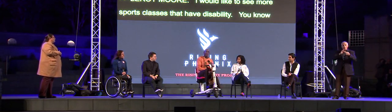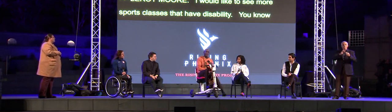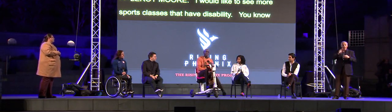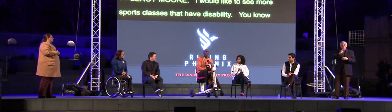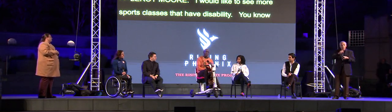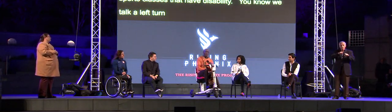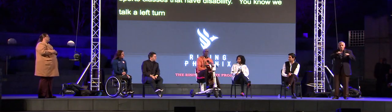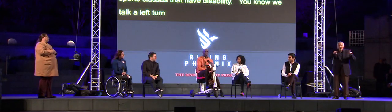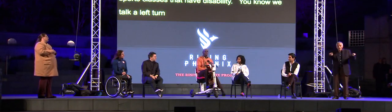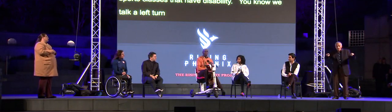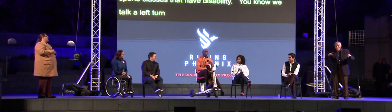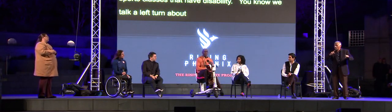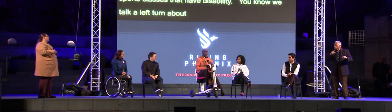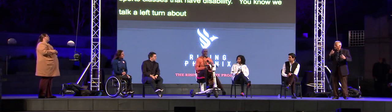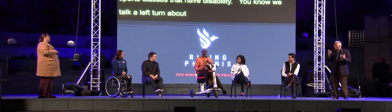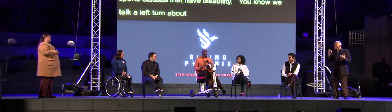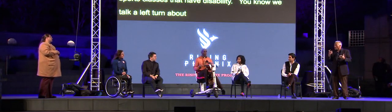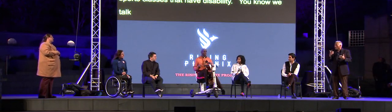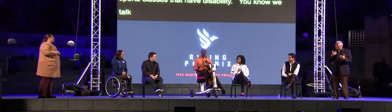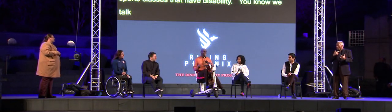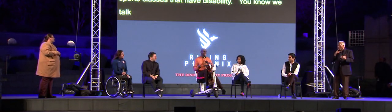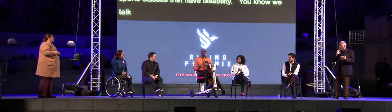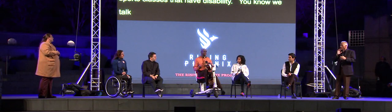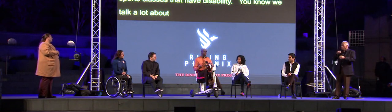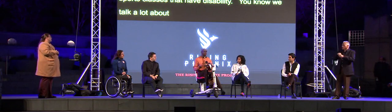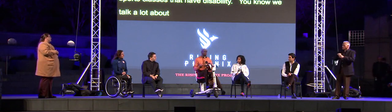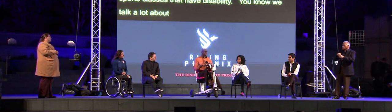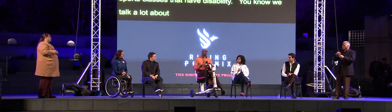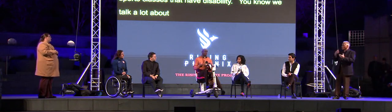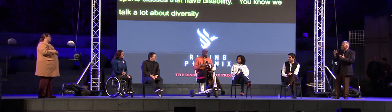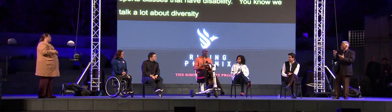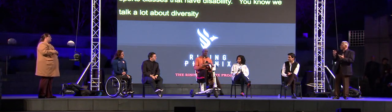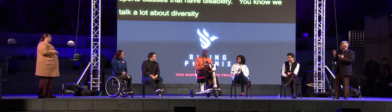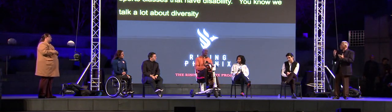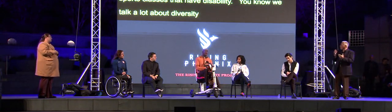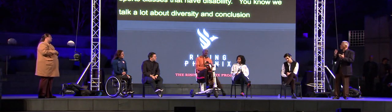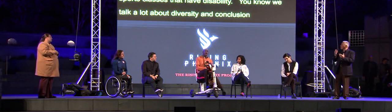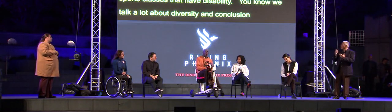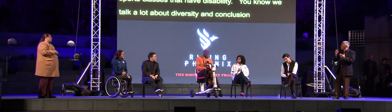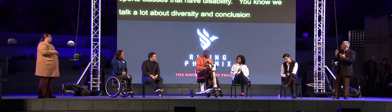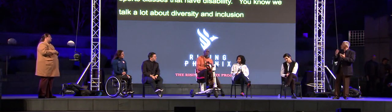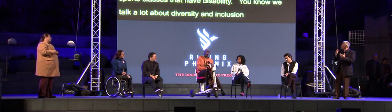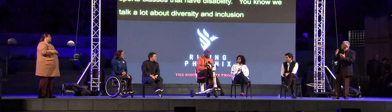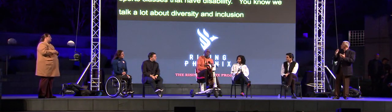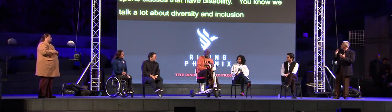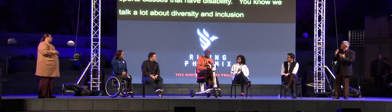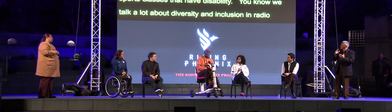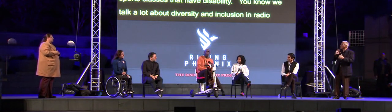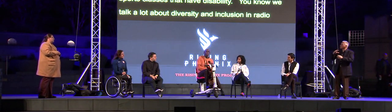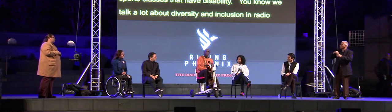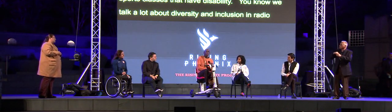and we're coming out of this so-called COVID.